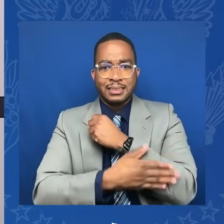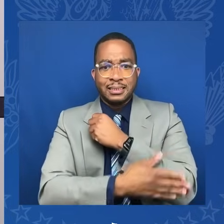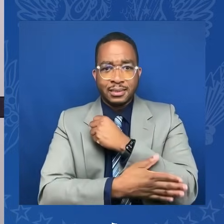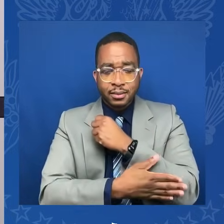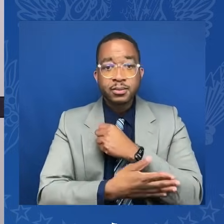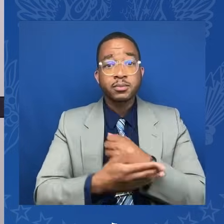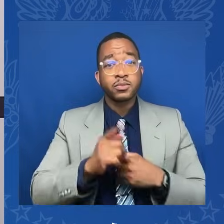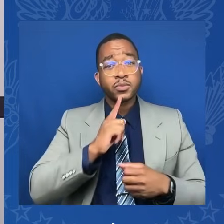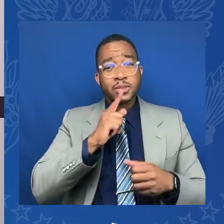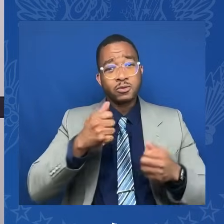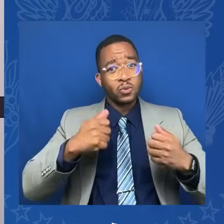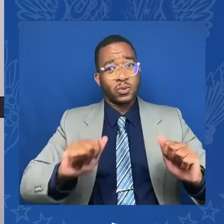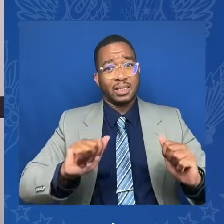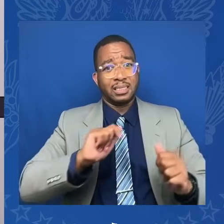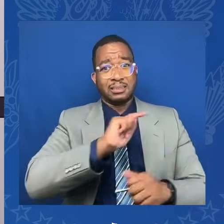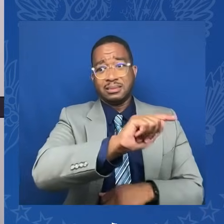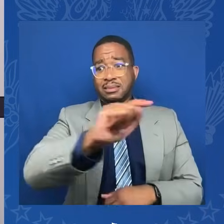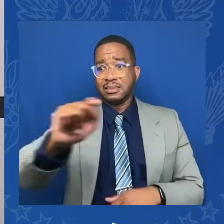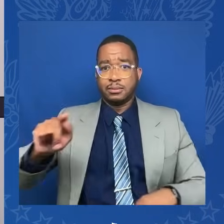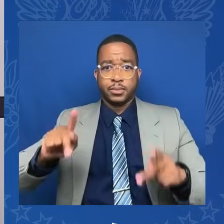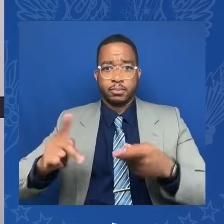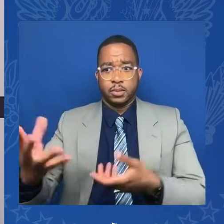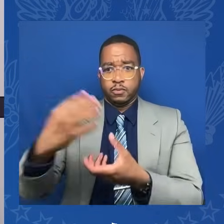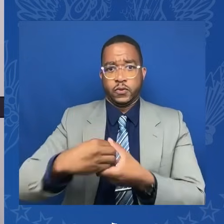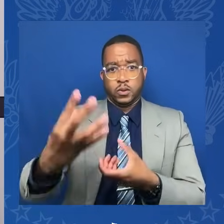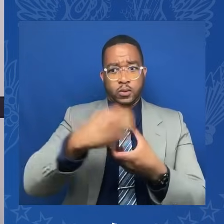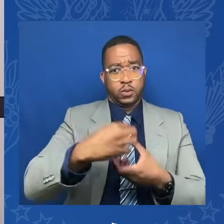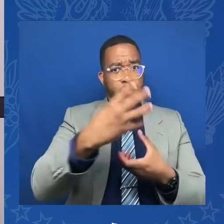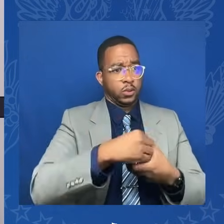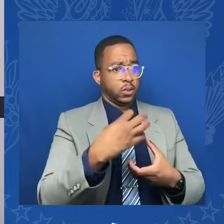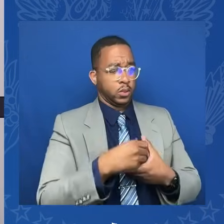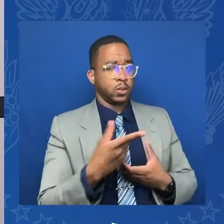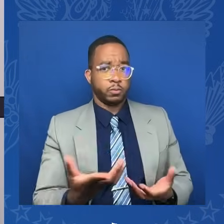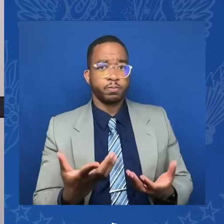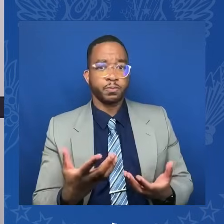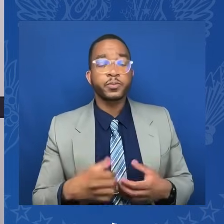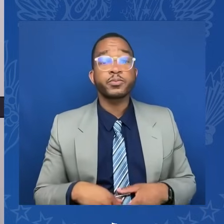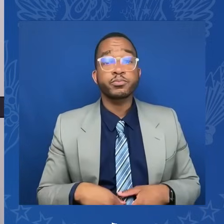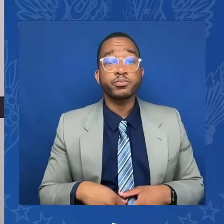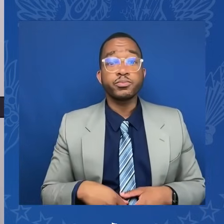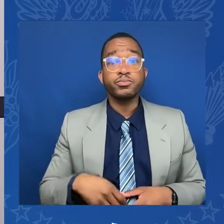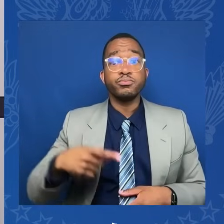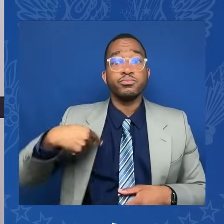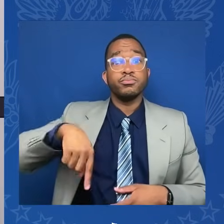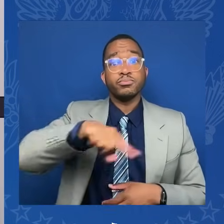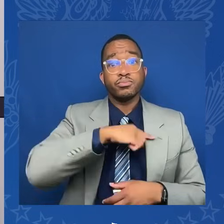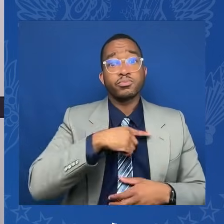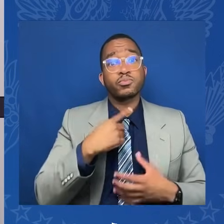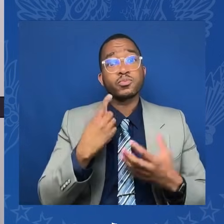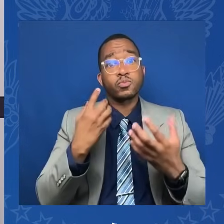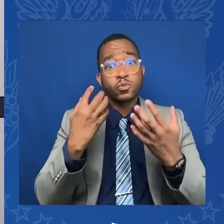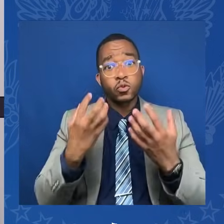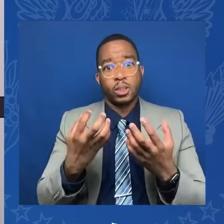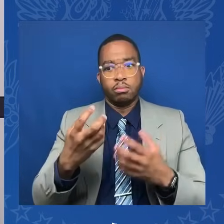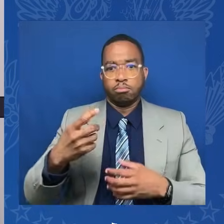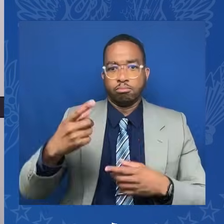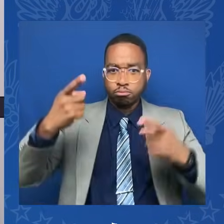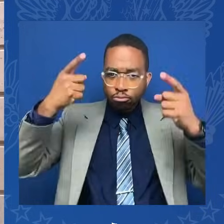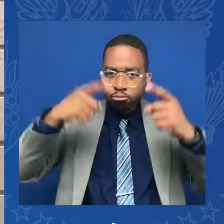to assure that all parties come back to their senses. Regarding Iran, we know the same thing.